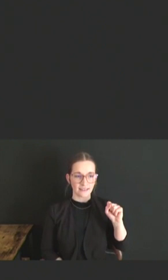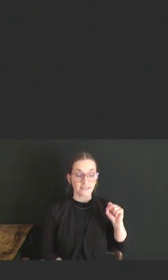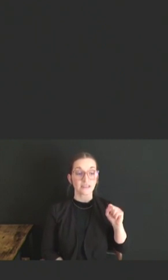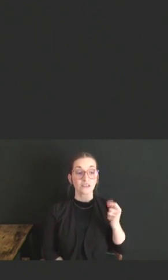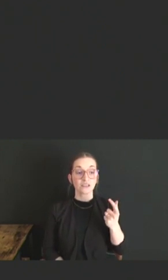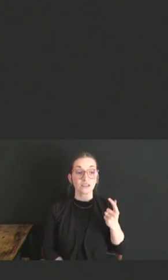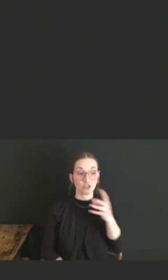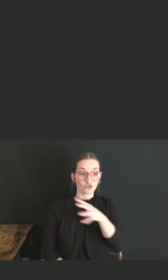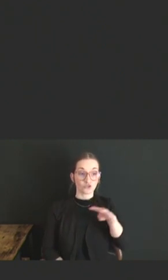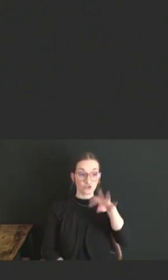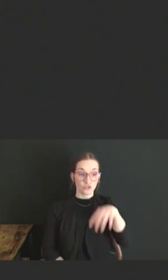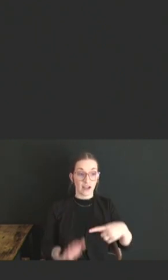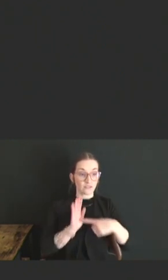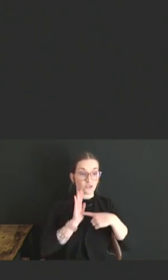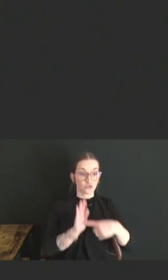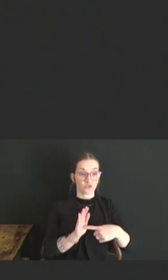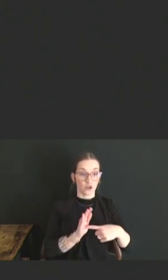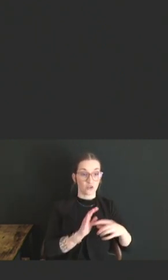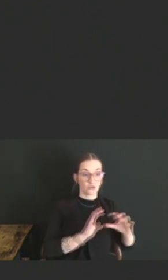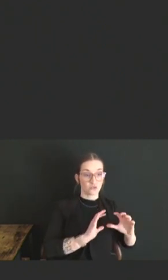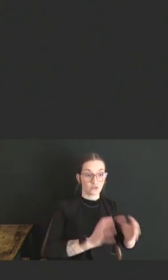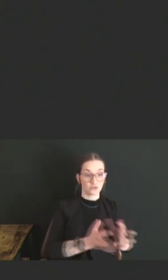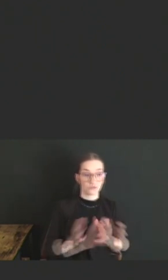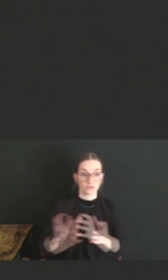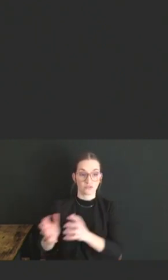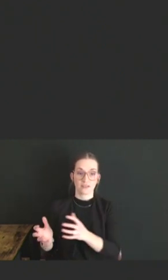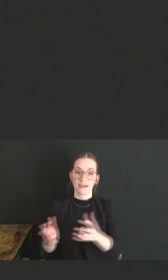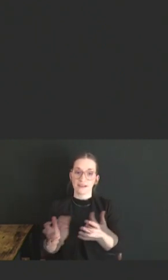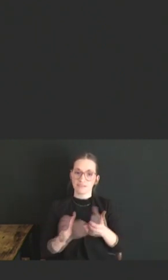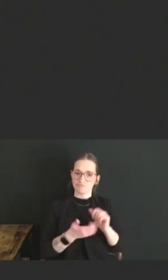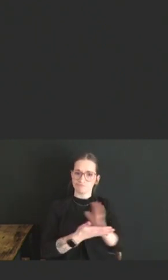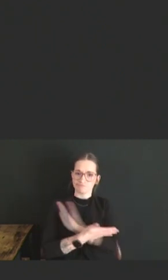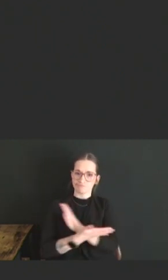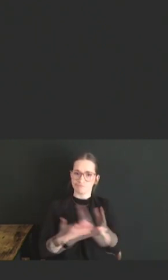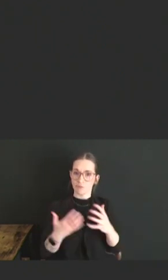of cardiac recovery status on the X axis and the number of patients on the Y axis.